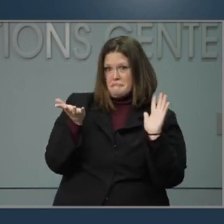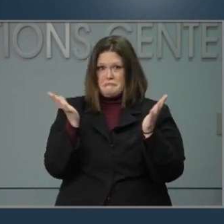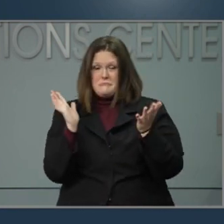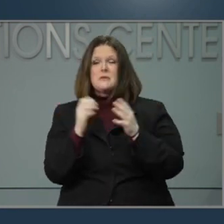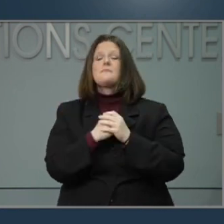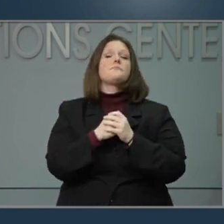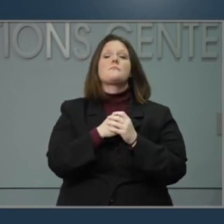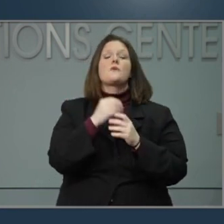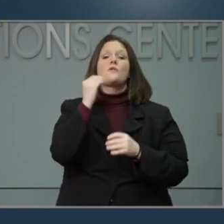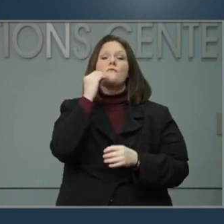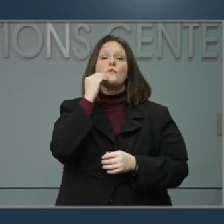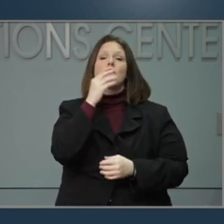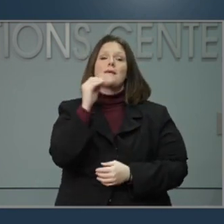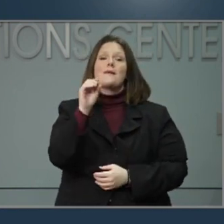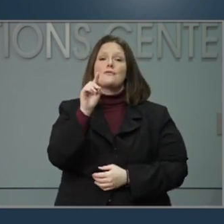THE VACCINES BEING DEVELOPED HAS SHOWN PROMISING RESULTS.